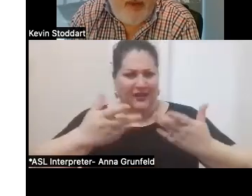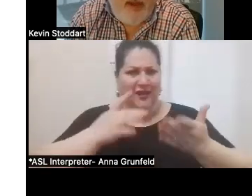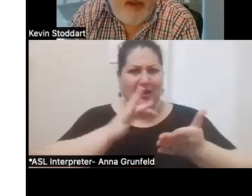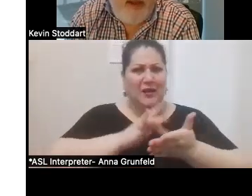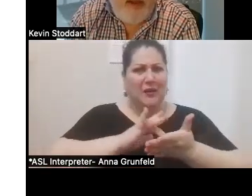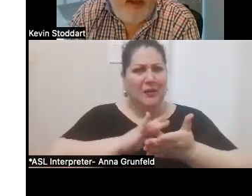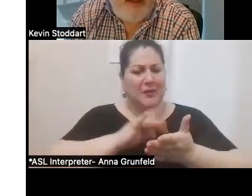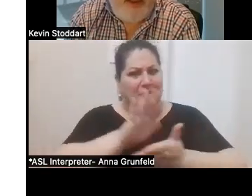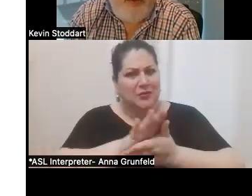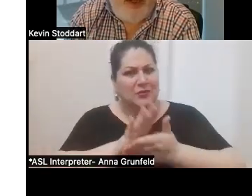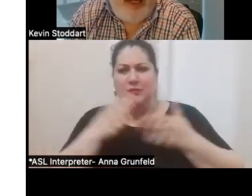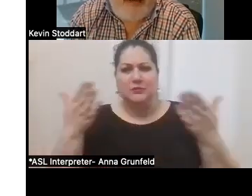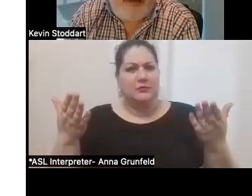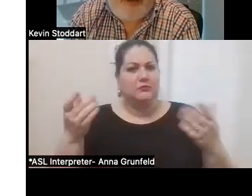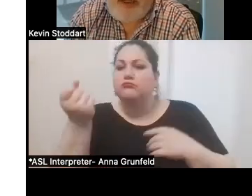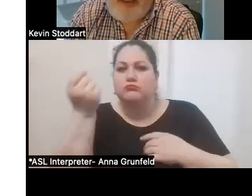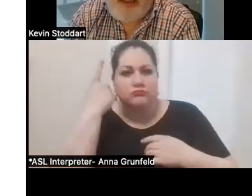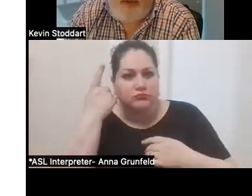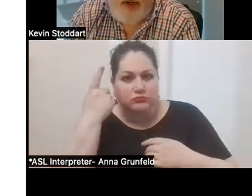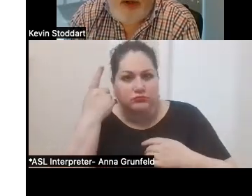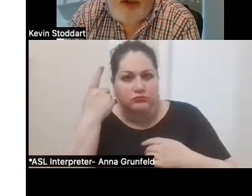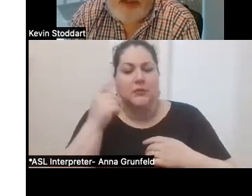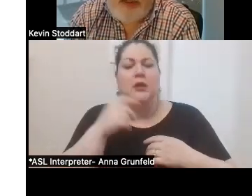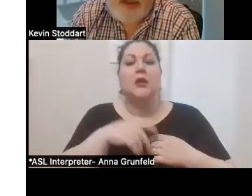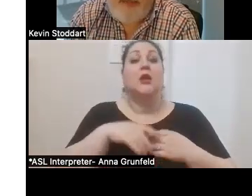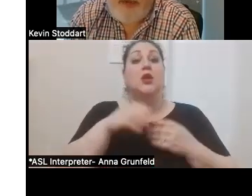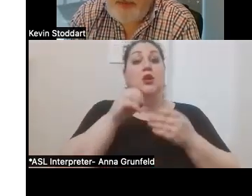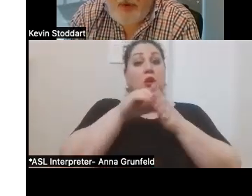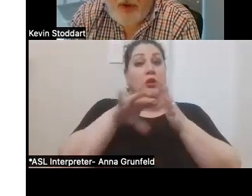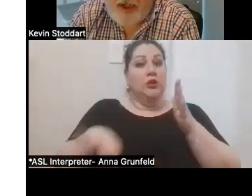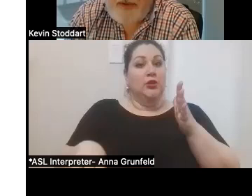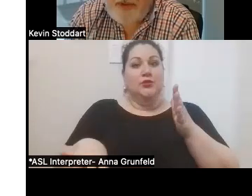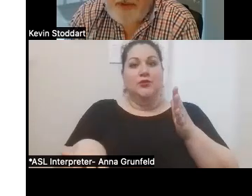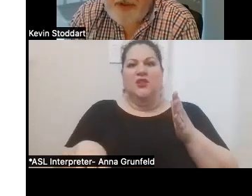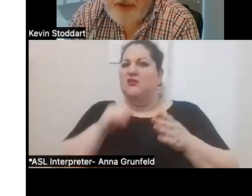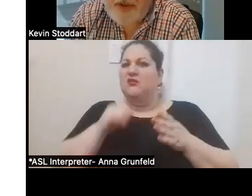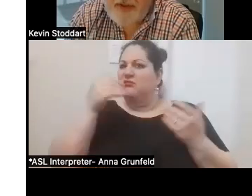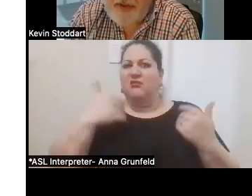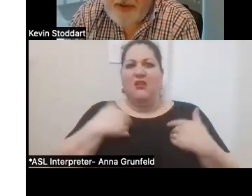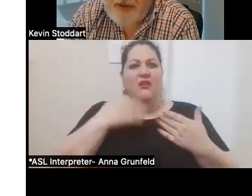The student lacked insight and awareness of their poor interpersonal skills.